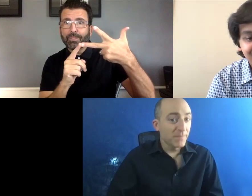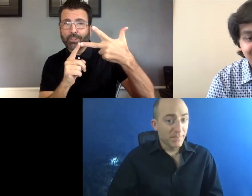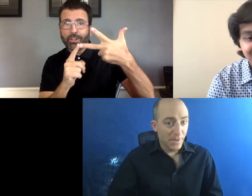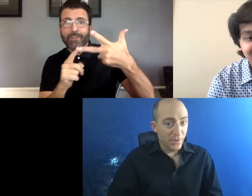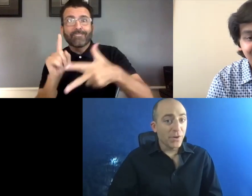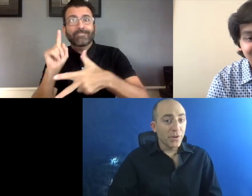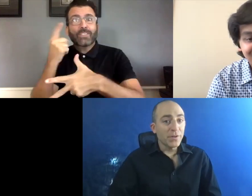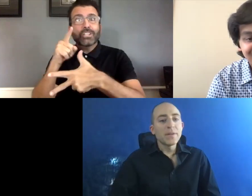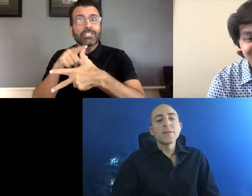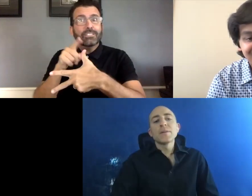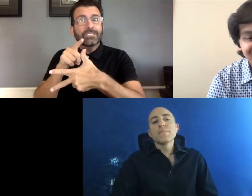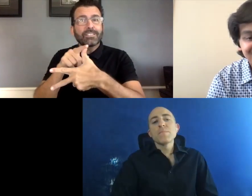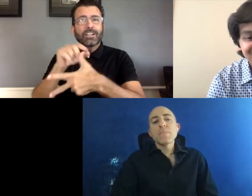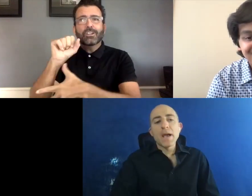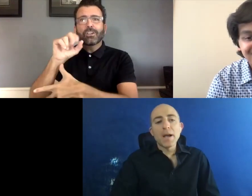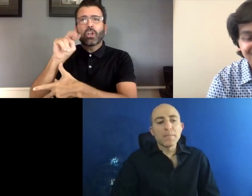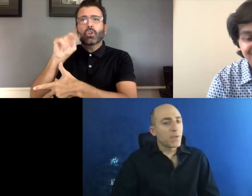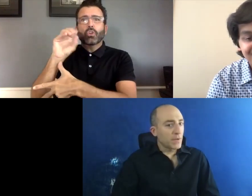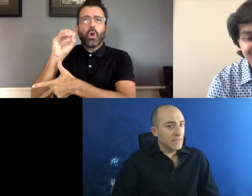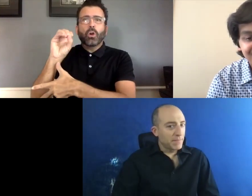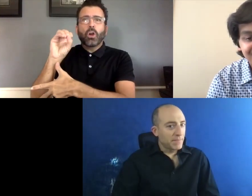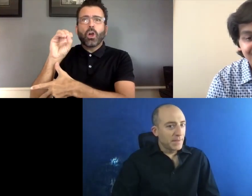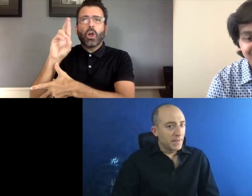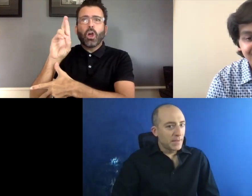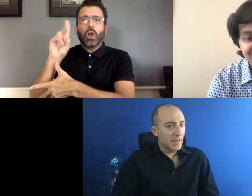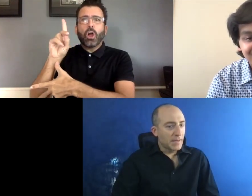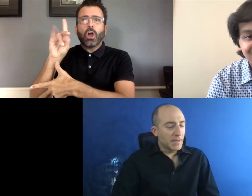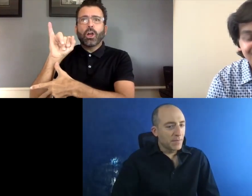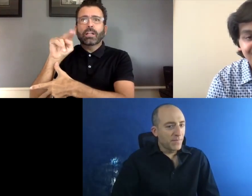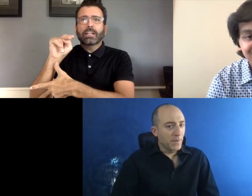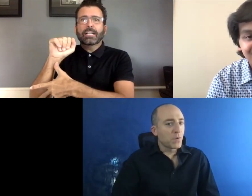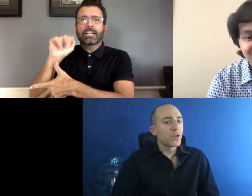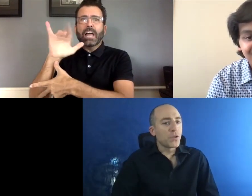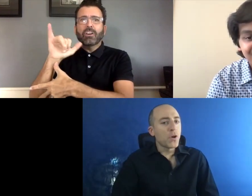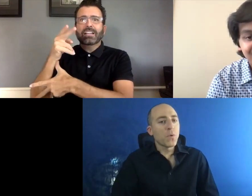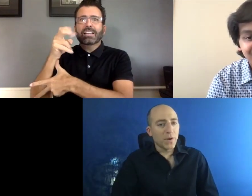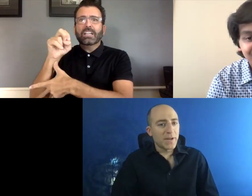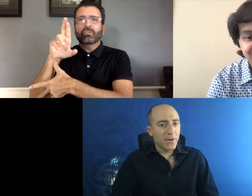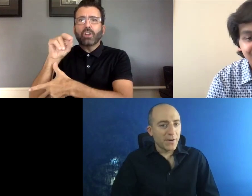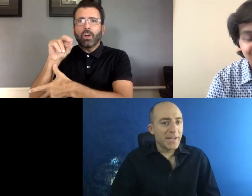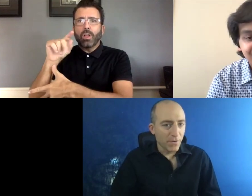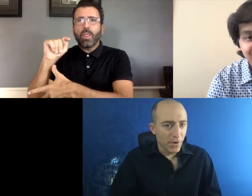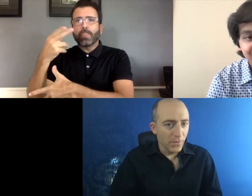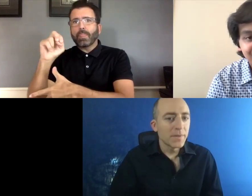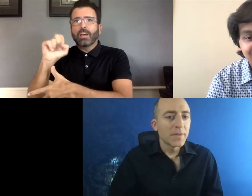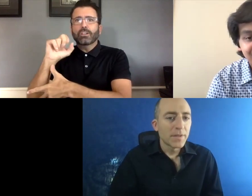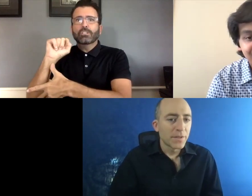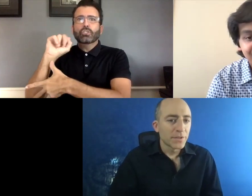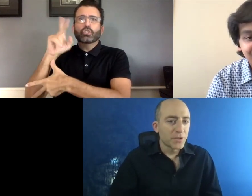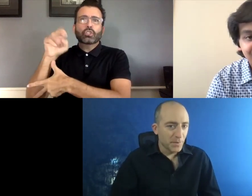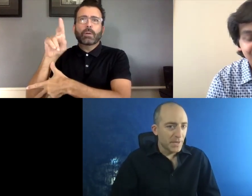my third - um - you know, because I did a film called No Ordinary Hero, a super “deafy”